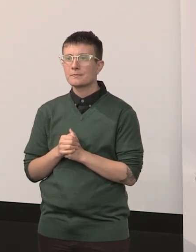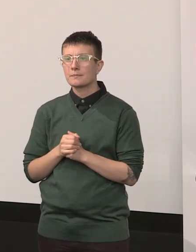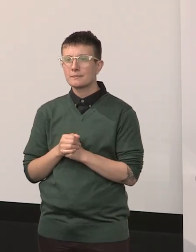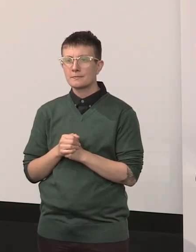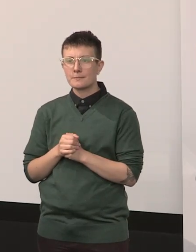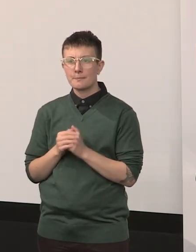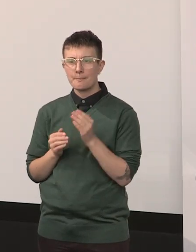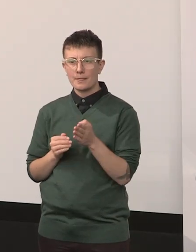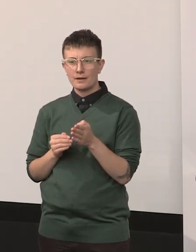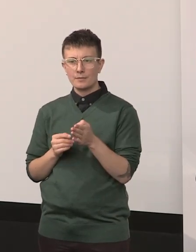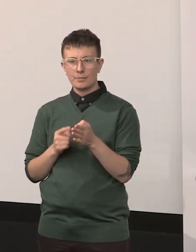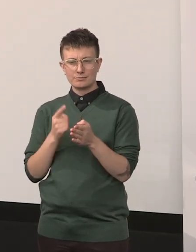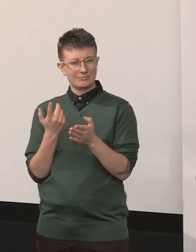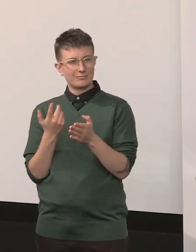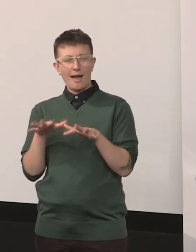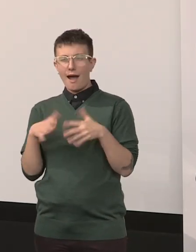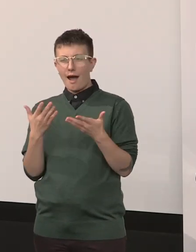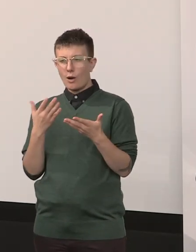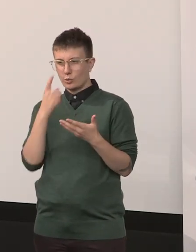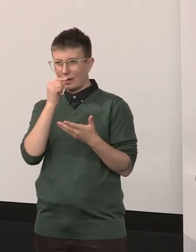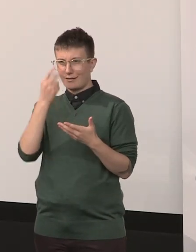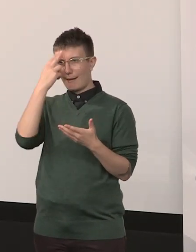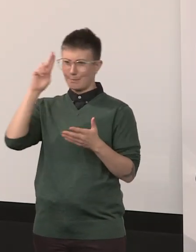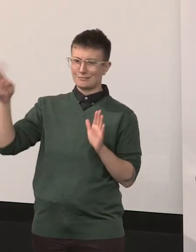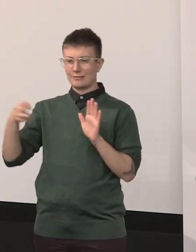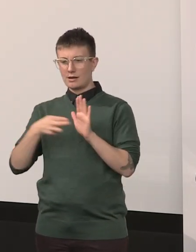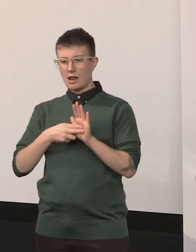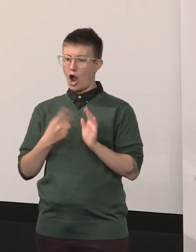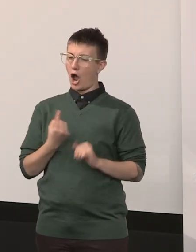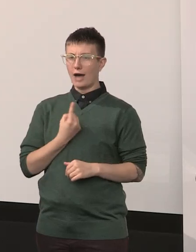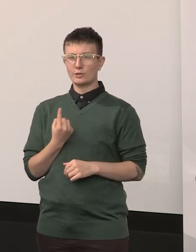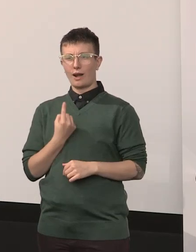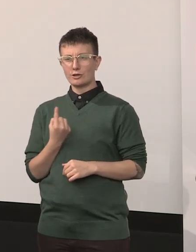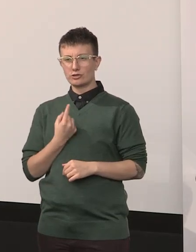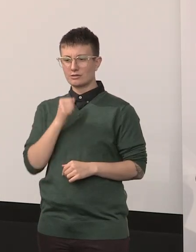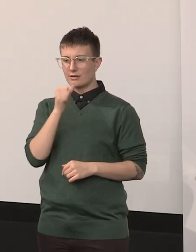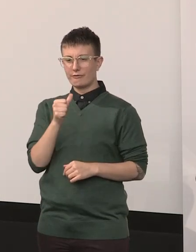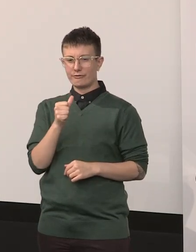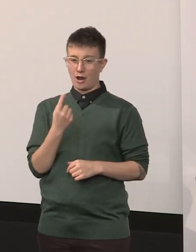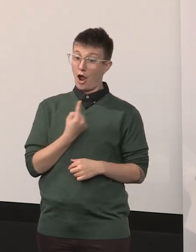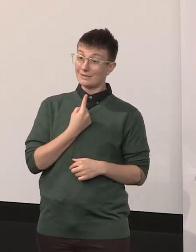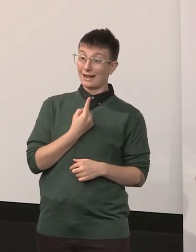into a very carefully managed isolation facility. It's not much of an isolation, though, is it,